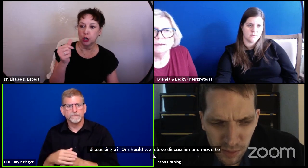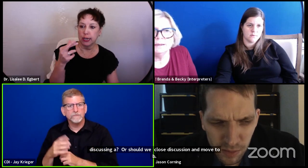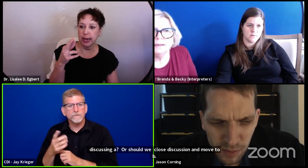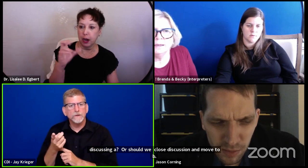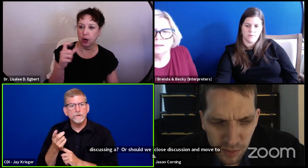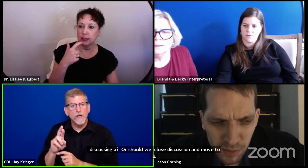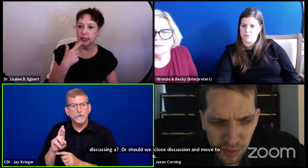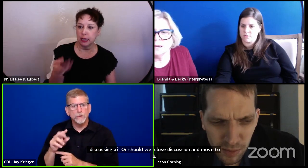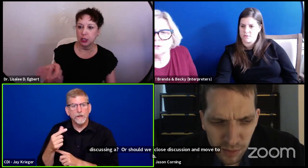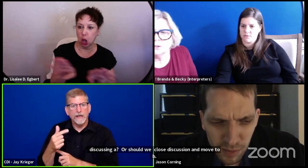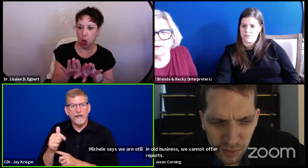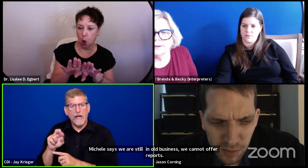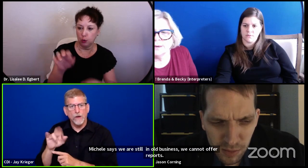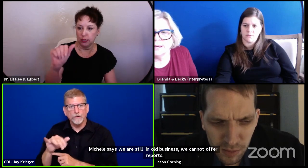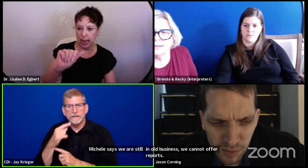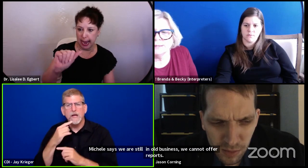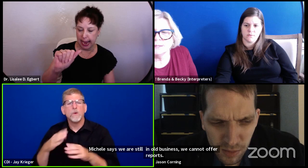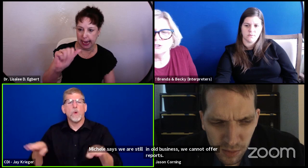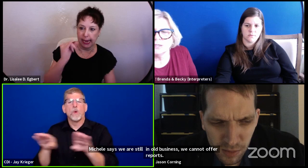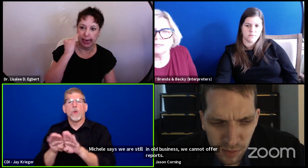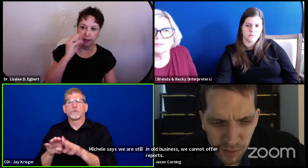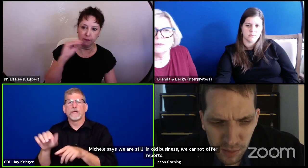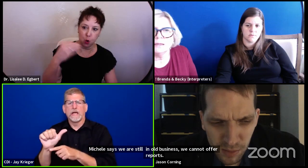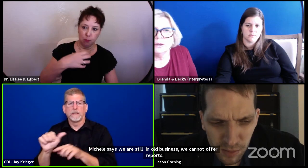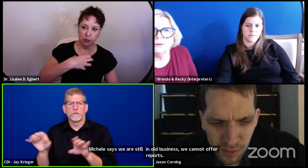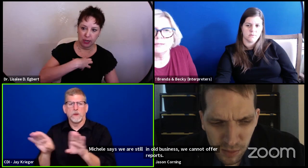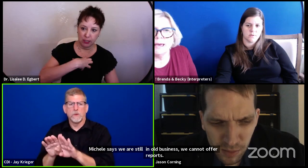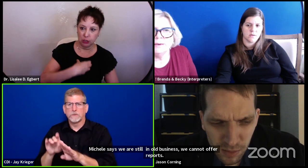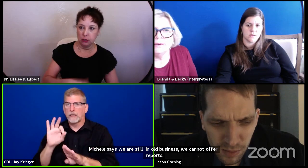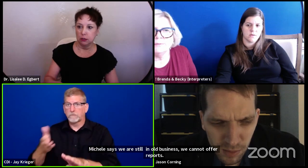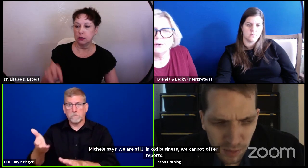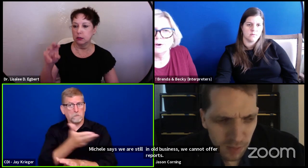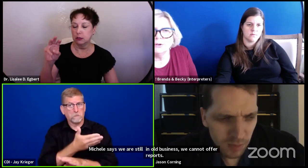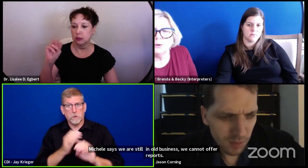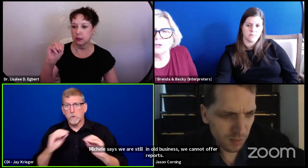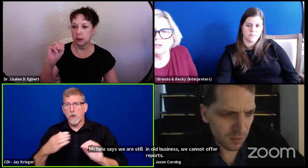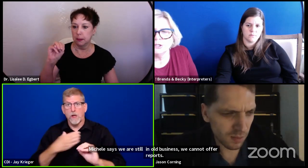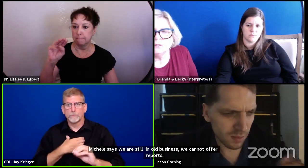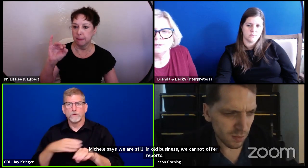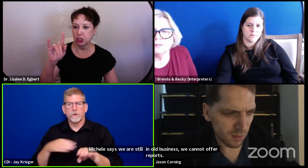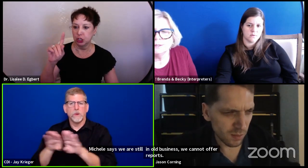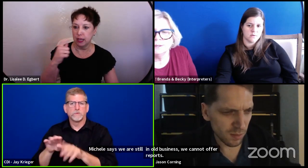Dr. Larry Gray suggests we close a if there are no objections.